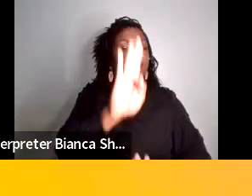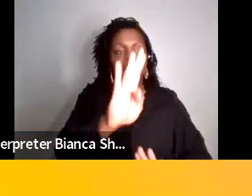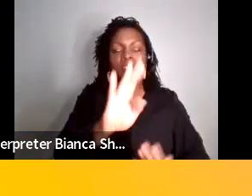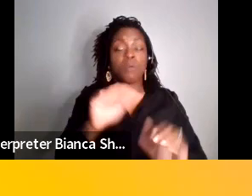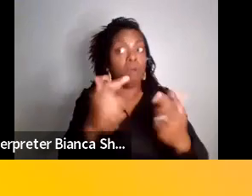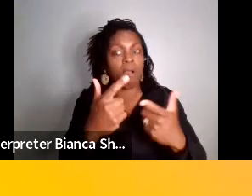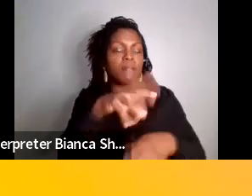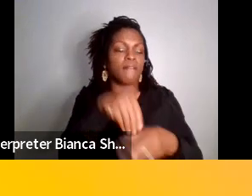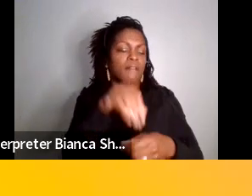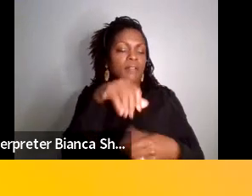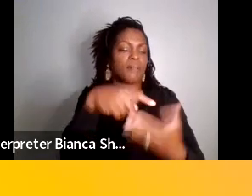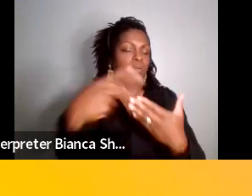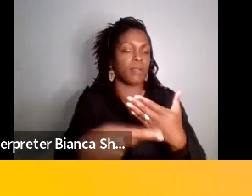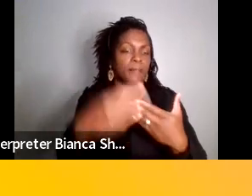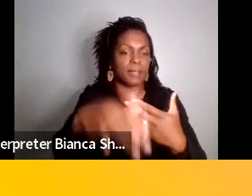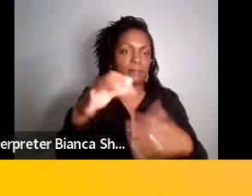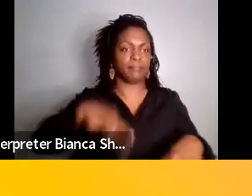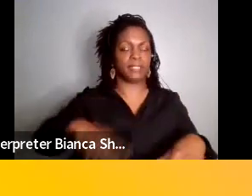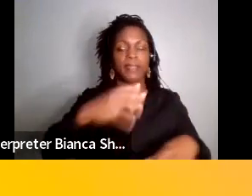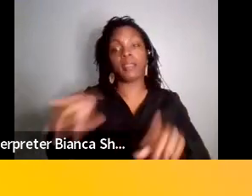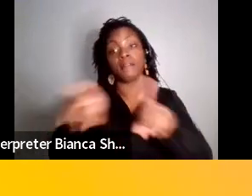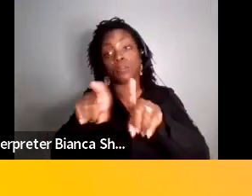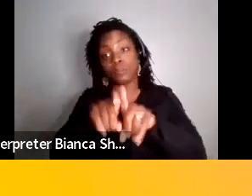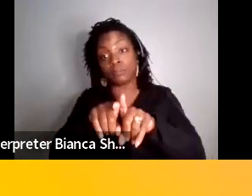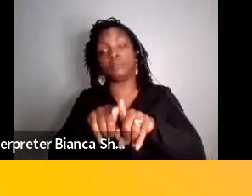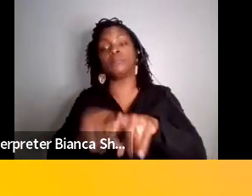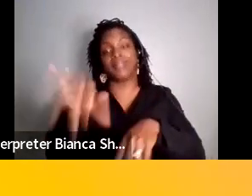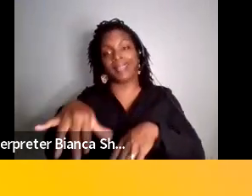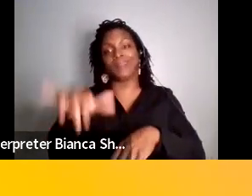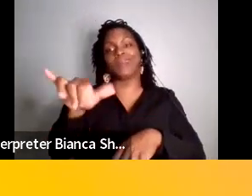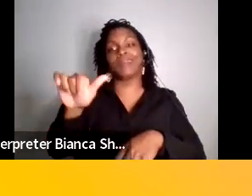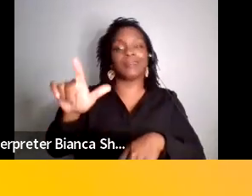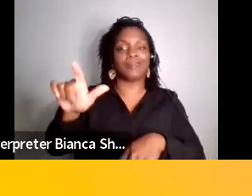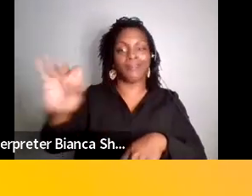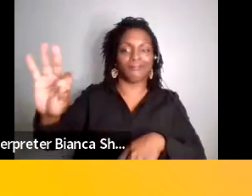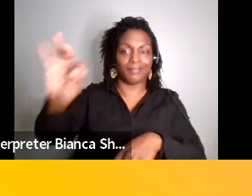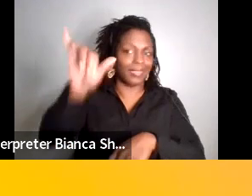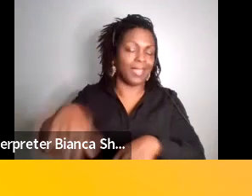And then, of course, the youth Leadership Forum is just nothing but excitement and positivity and fun.